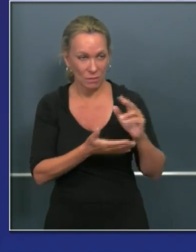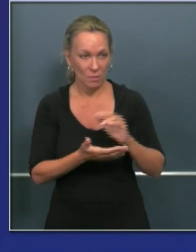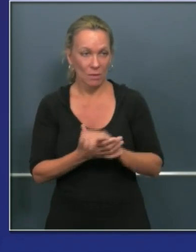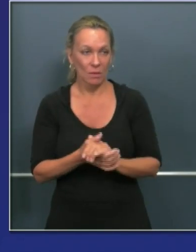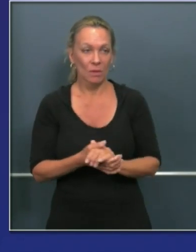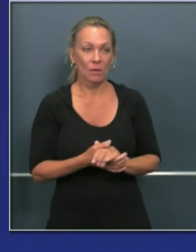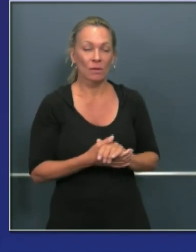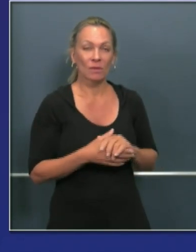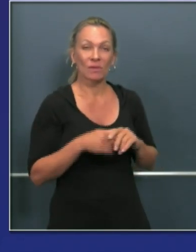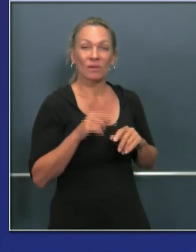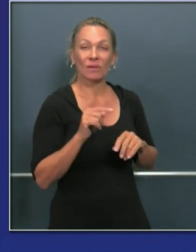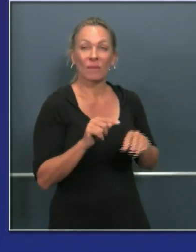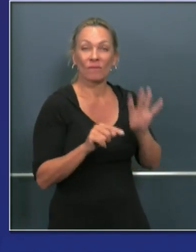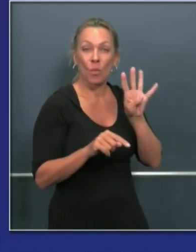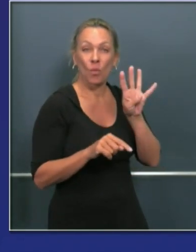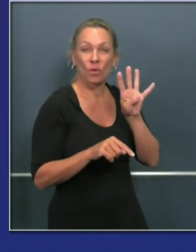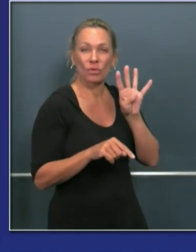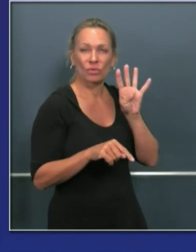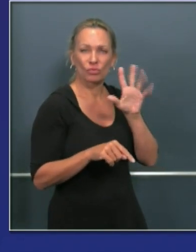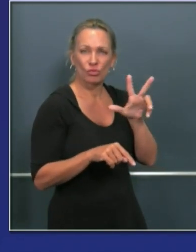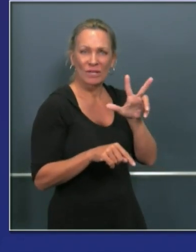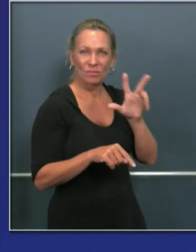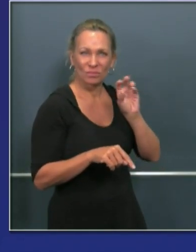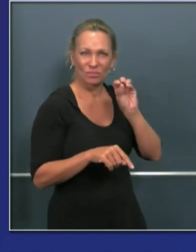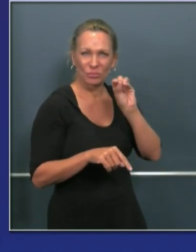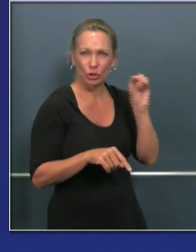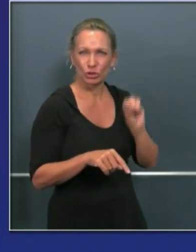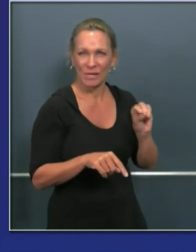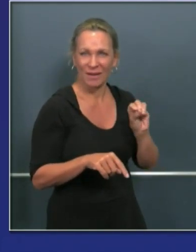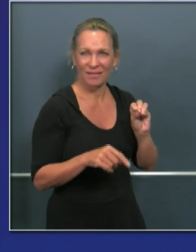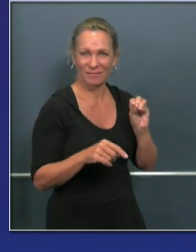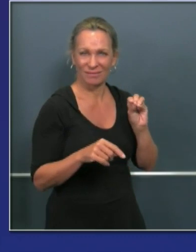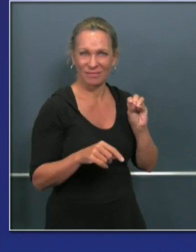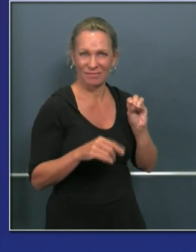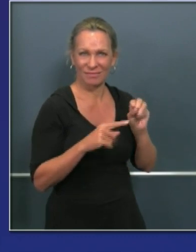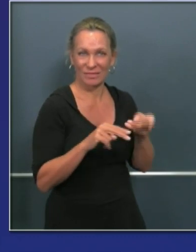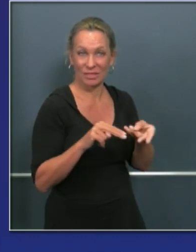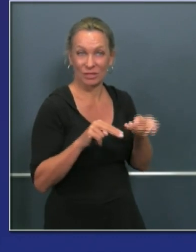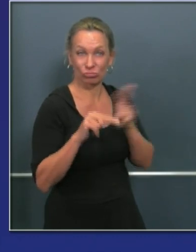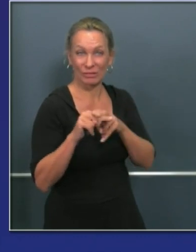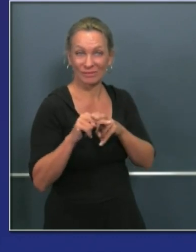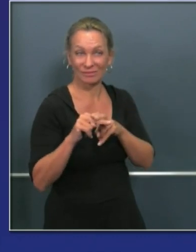OVER THE LAST 2 WEEKS HOSPITALIZATIONS HAVE